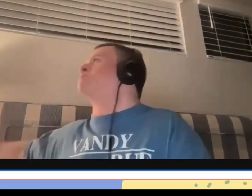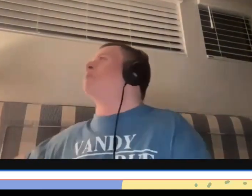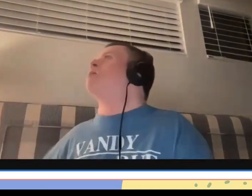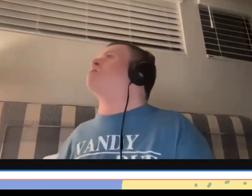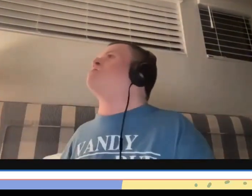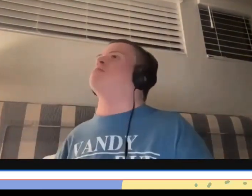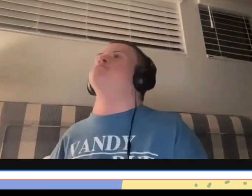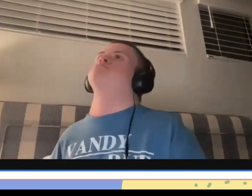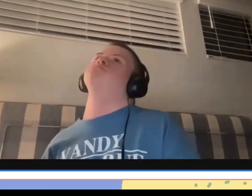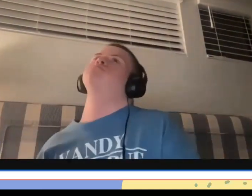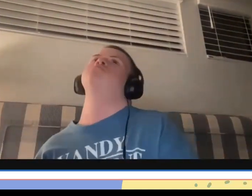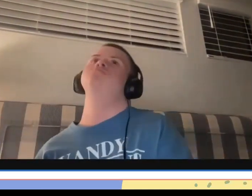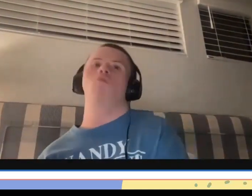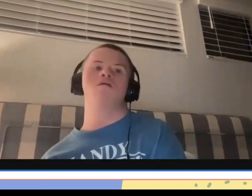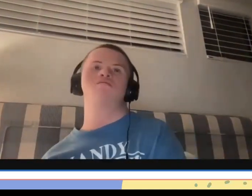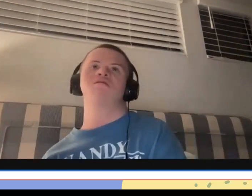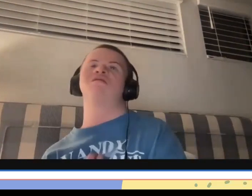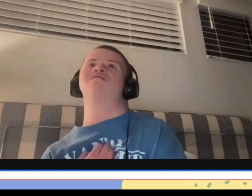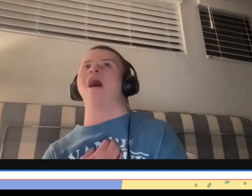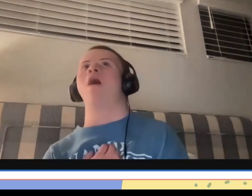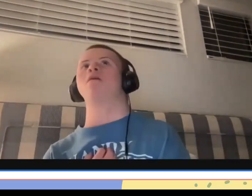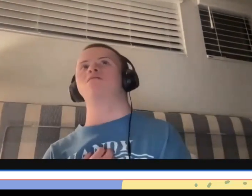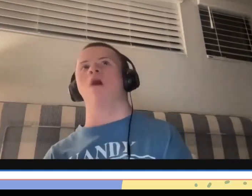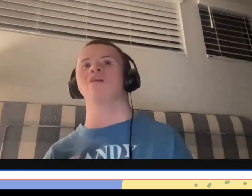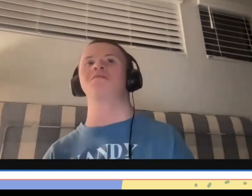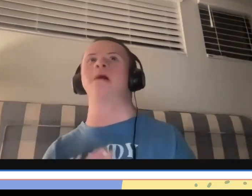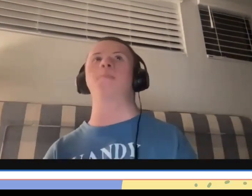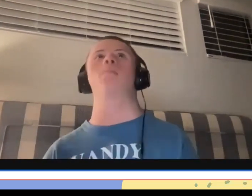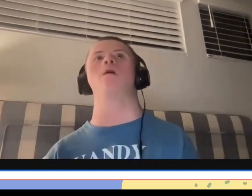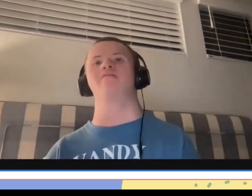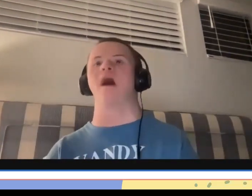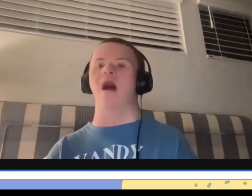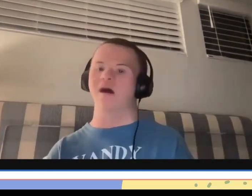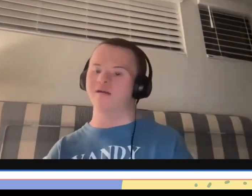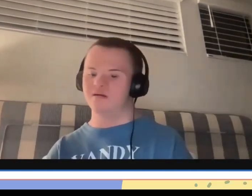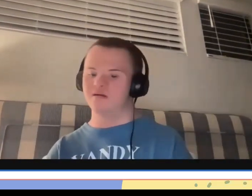just wanting to sit down and talk with people in there.